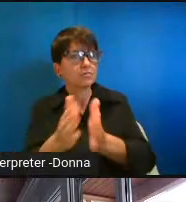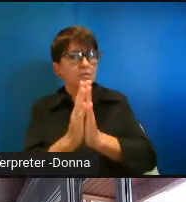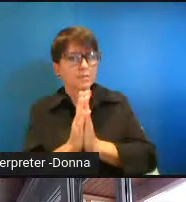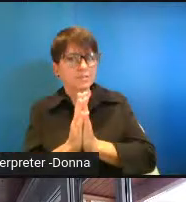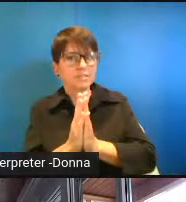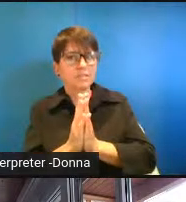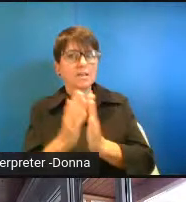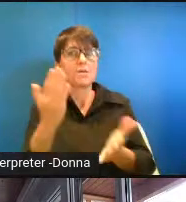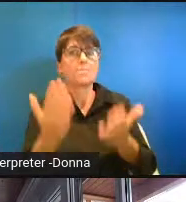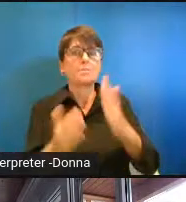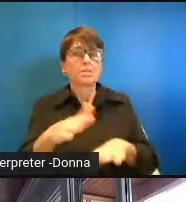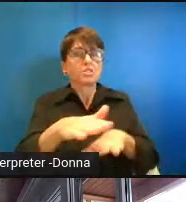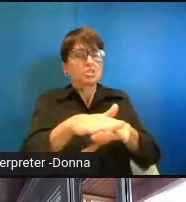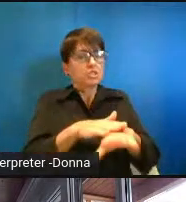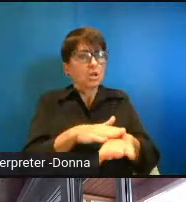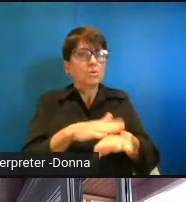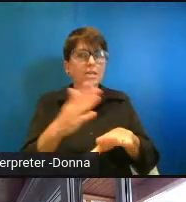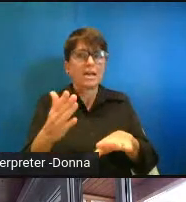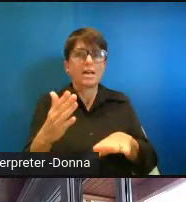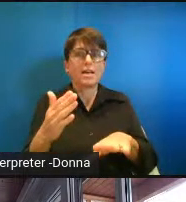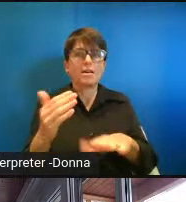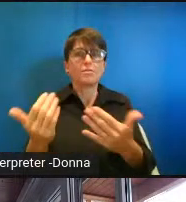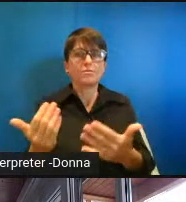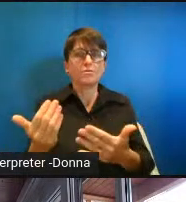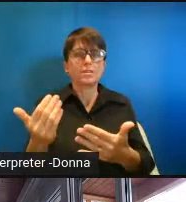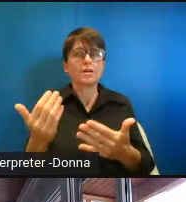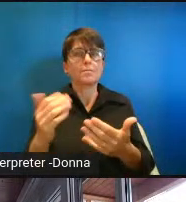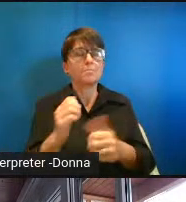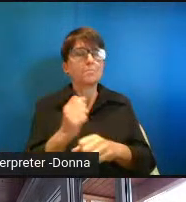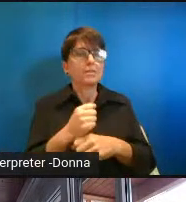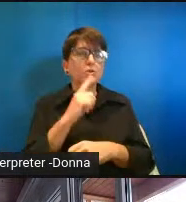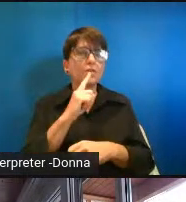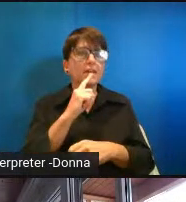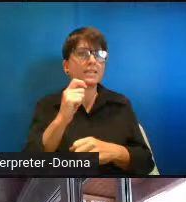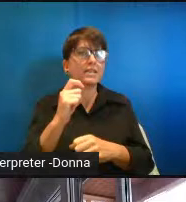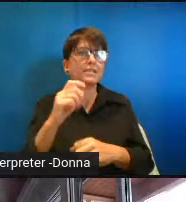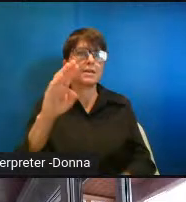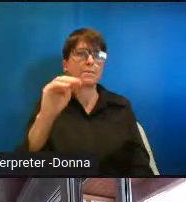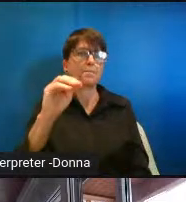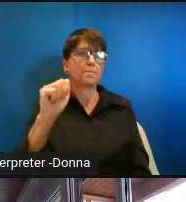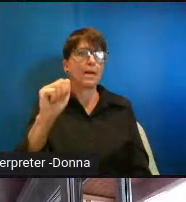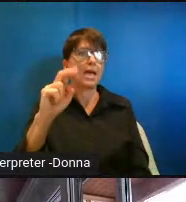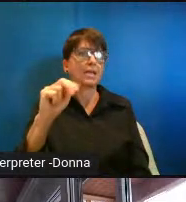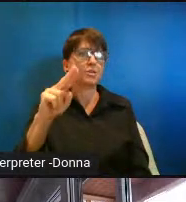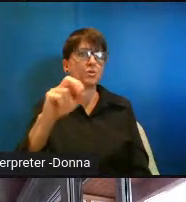Picca Neri: We have a good question from the audience. What is the best solution to make slider accessible? Manual or slow